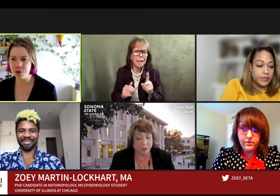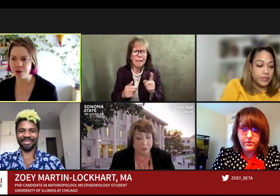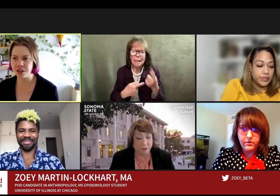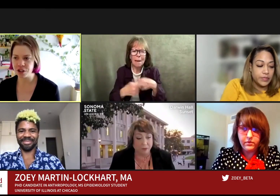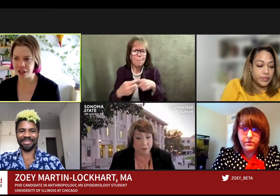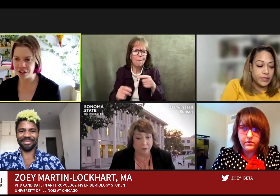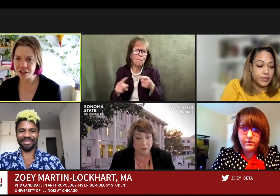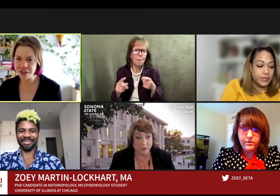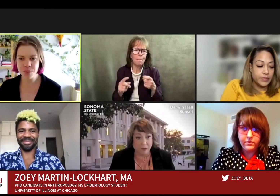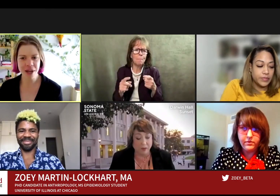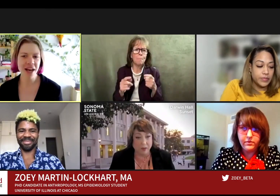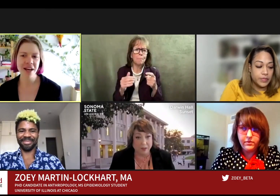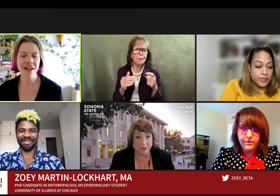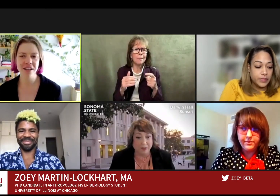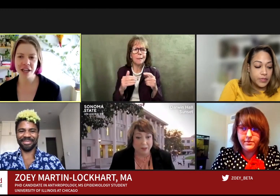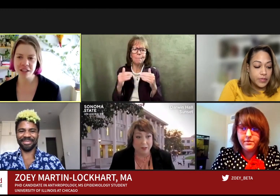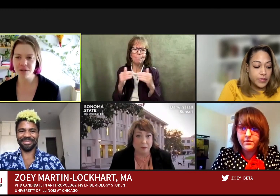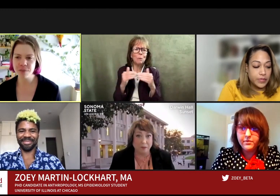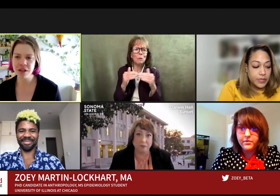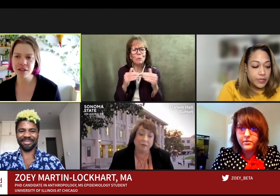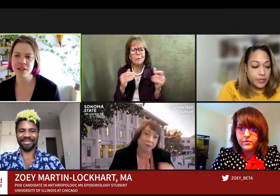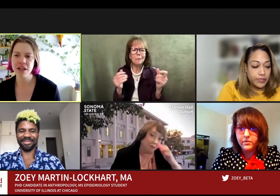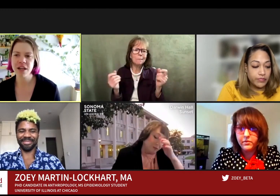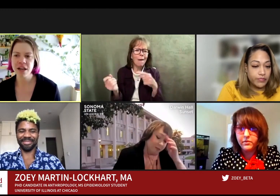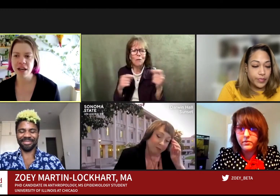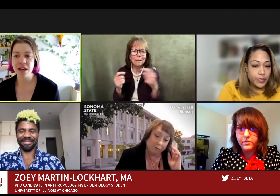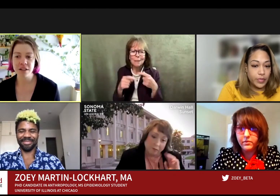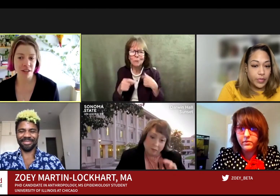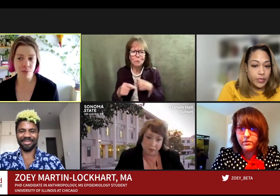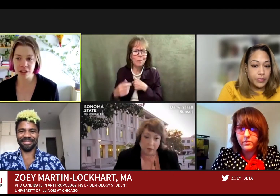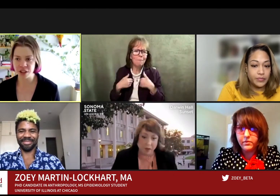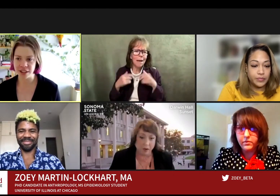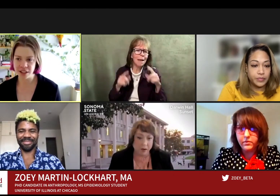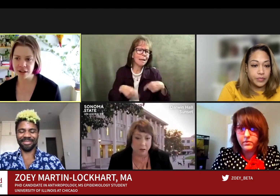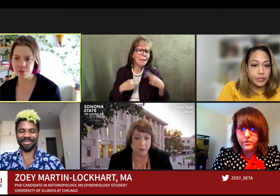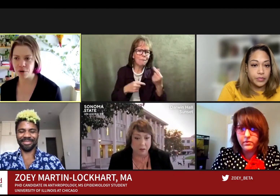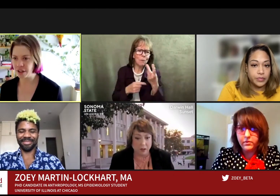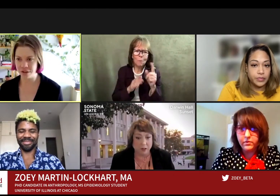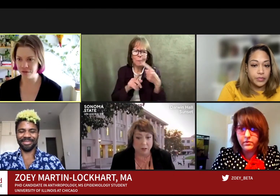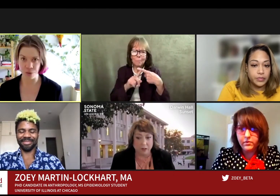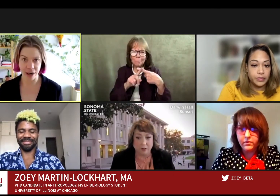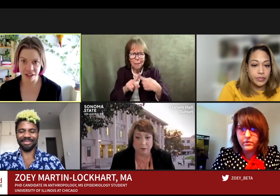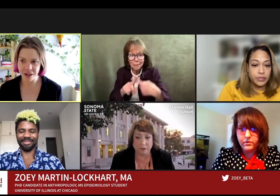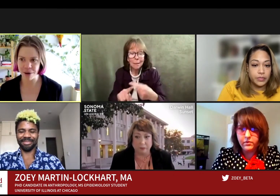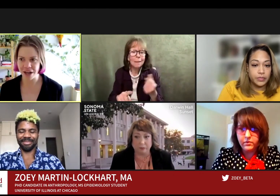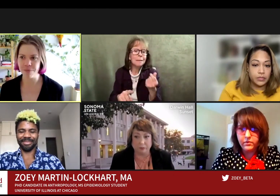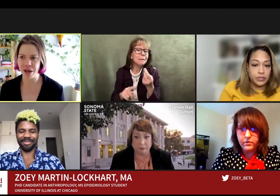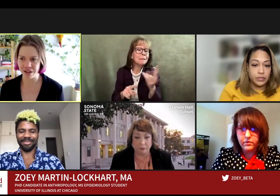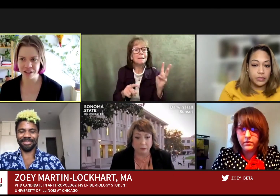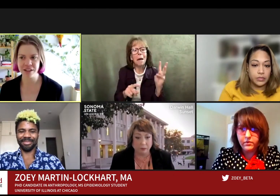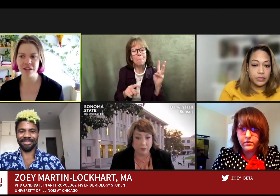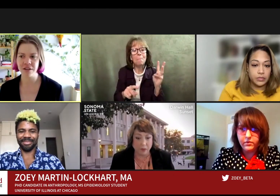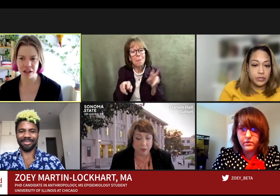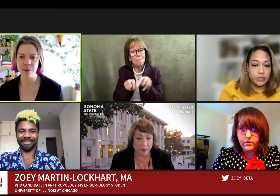out of mutual exchanges we had in the last few months. And some were suggested more or less directly by the panelists and